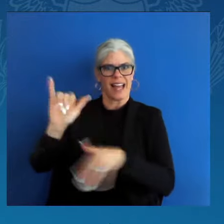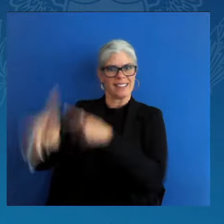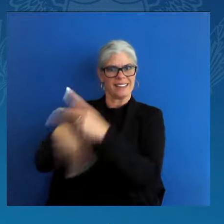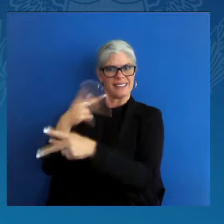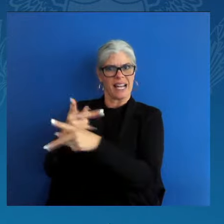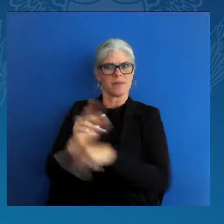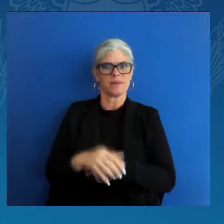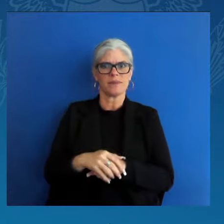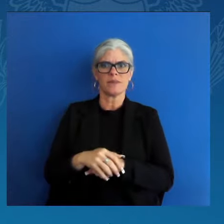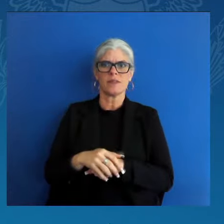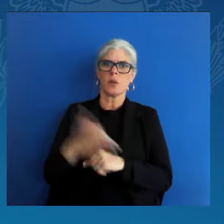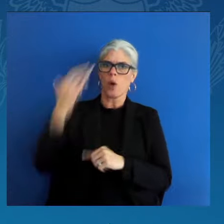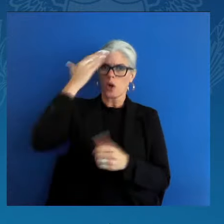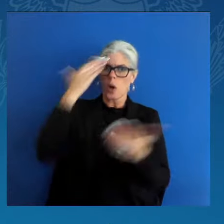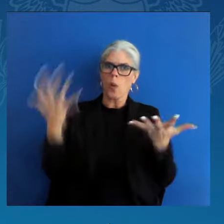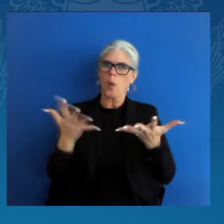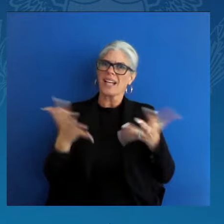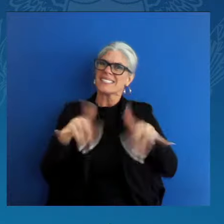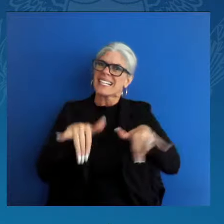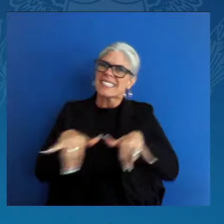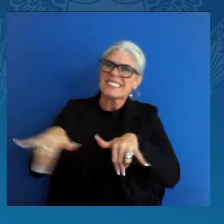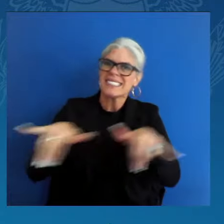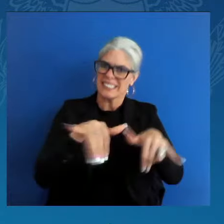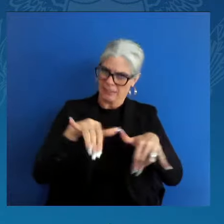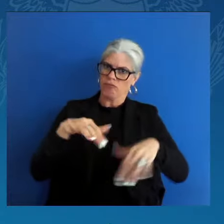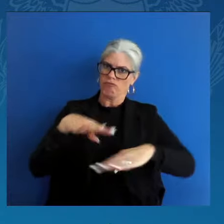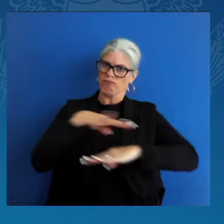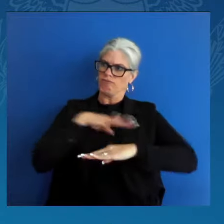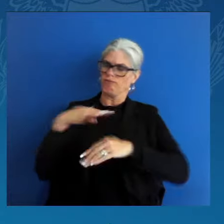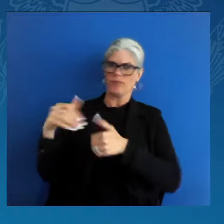and, of course, space -- to promote stability,